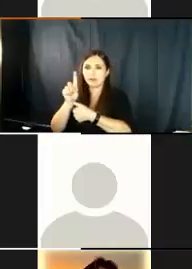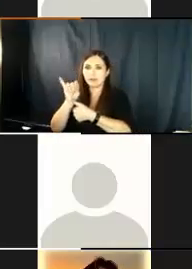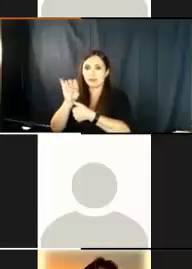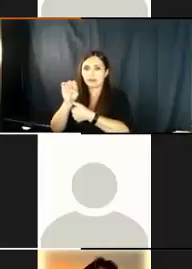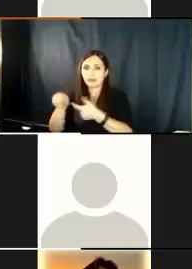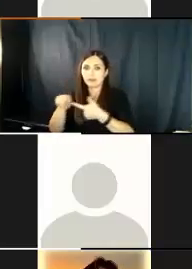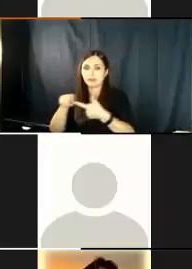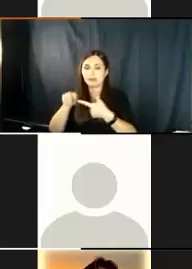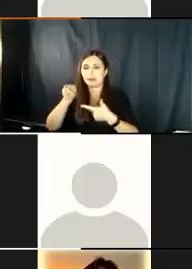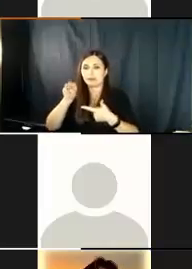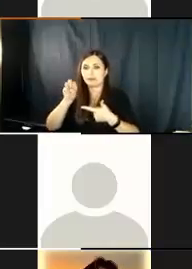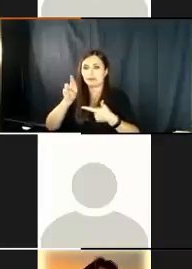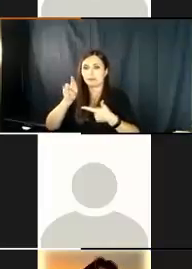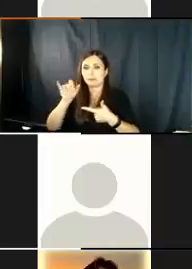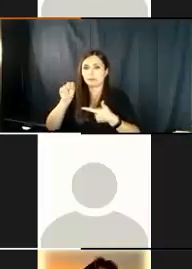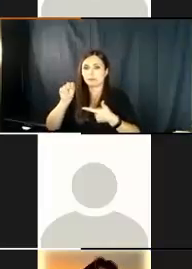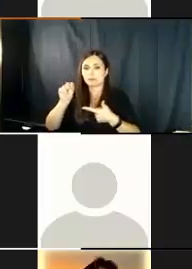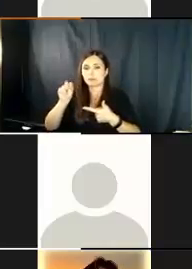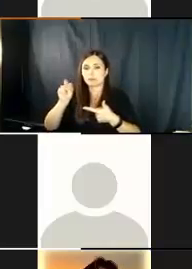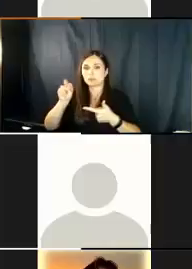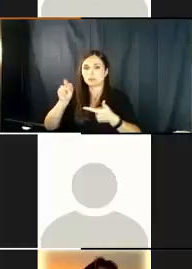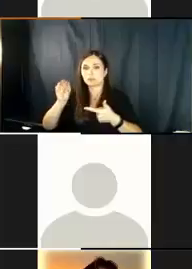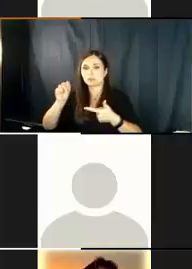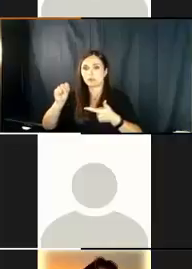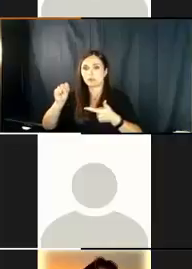Ross and Kemp model, and the Dick and Carey model (9:45).